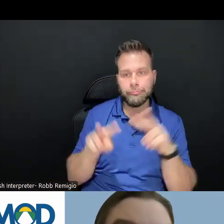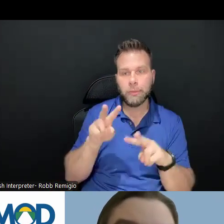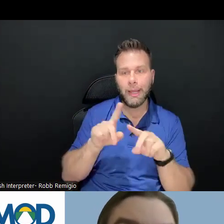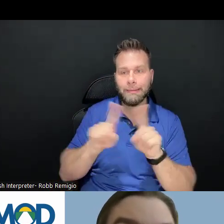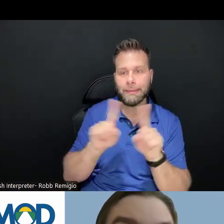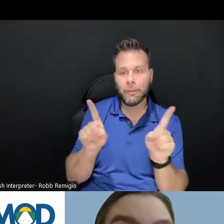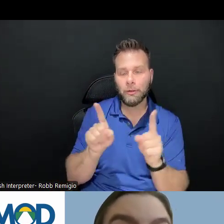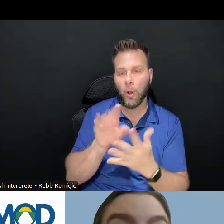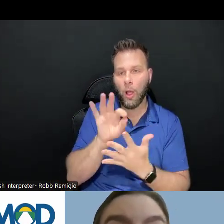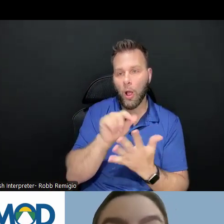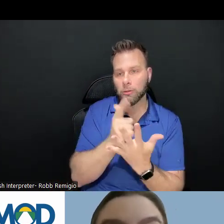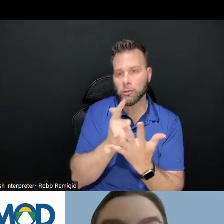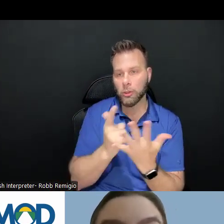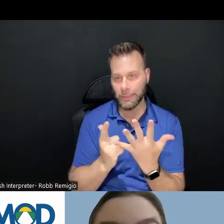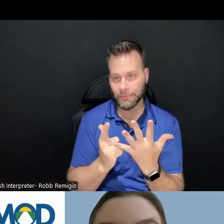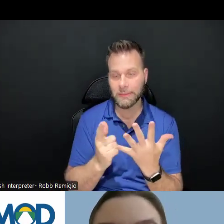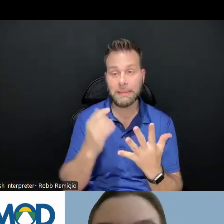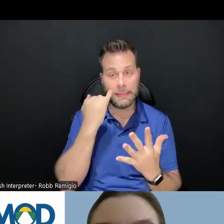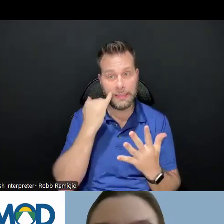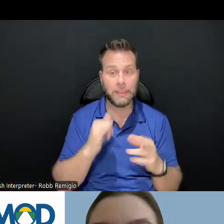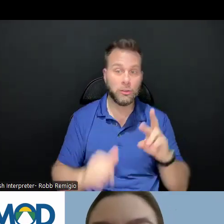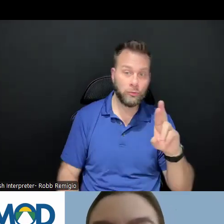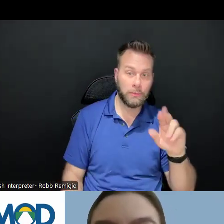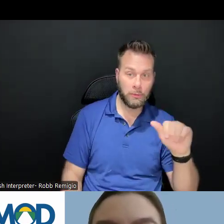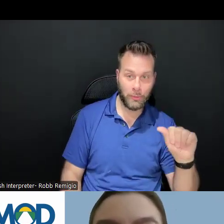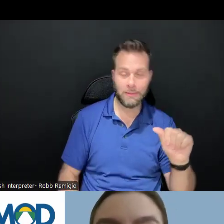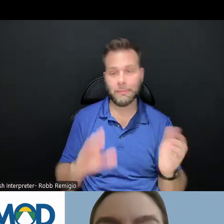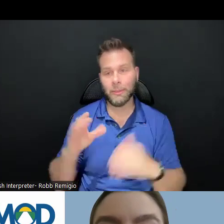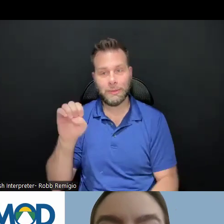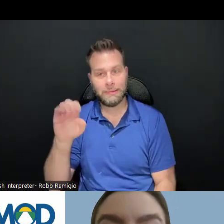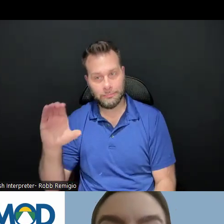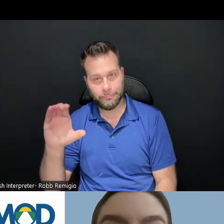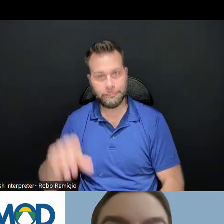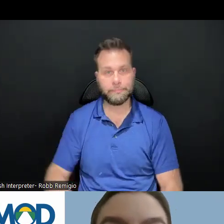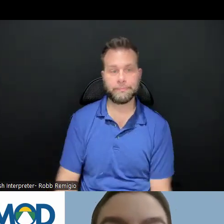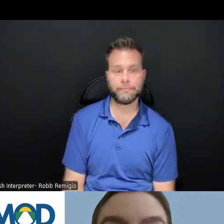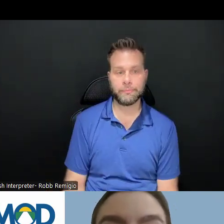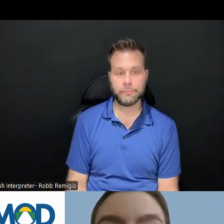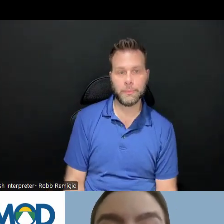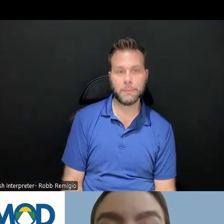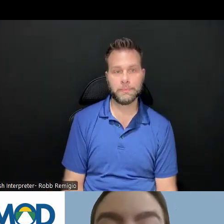look at effective alternatives if it is a reasonable accommodation request than effective communication request.